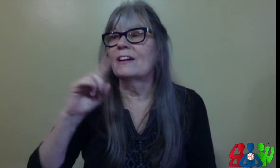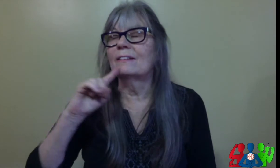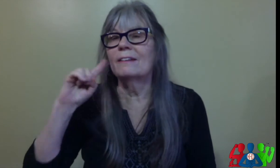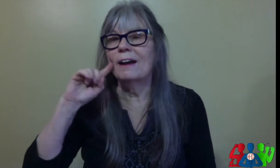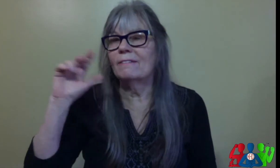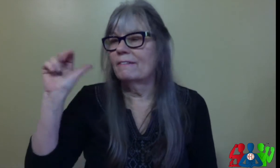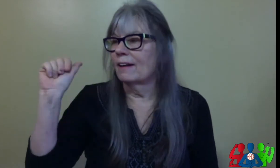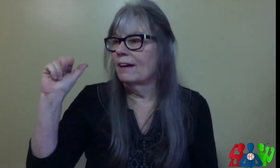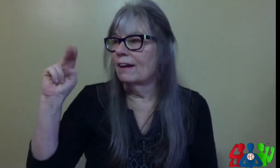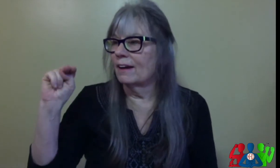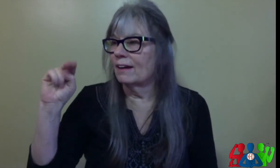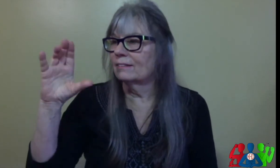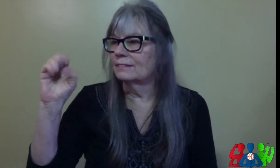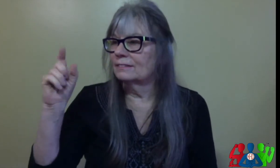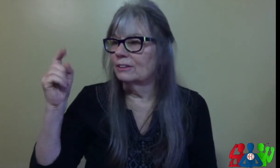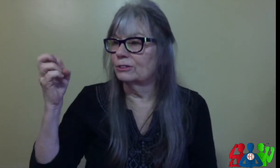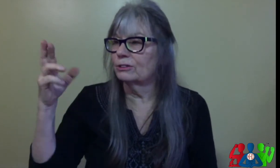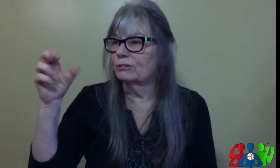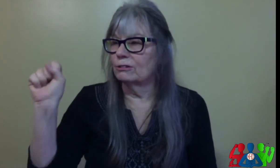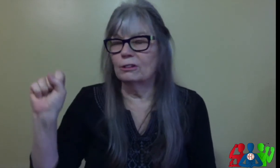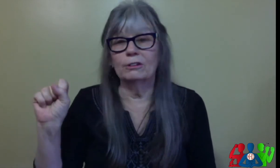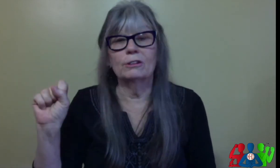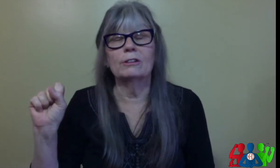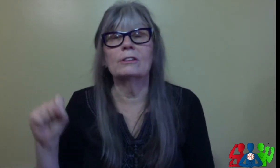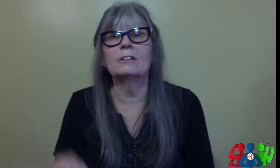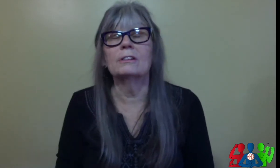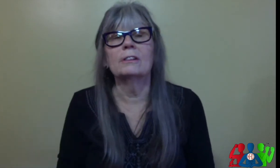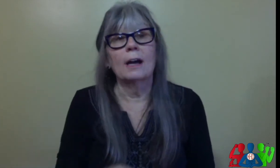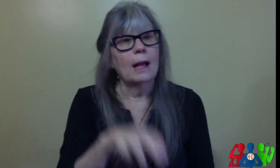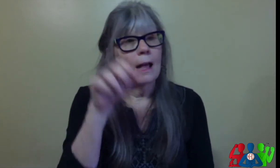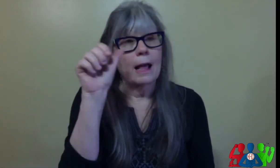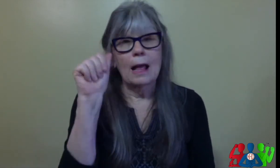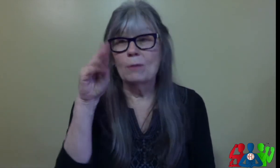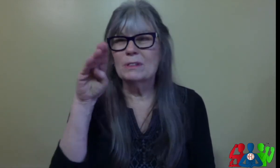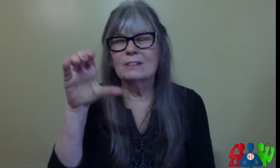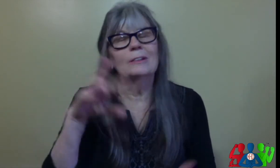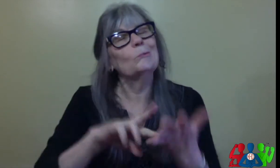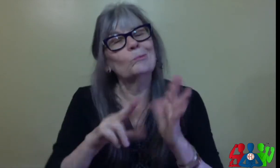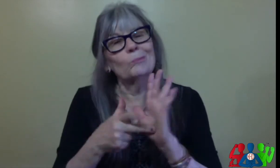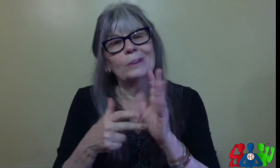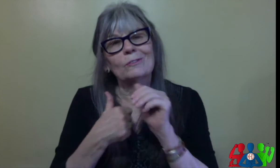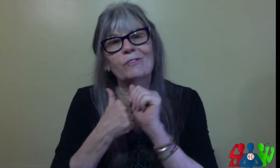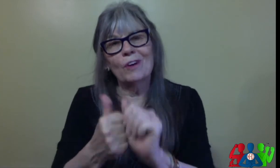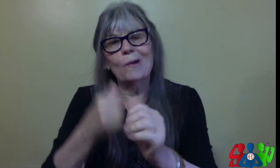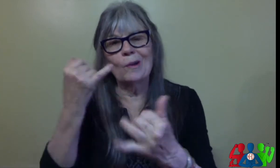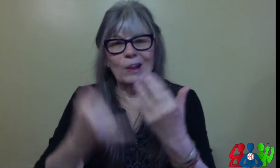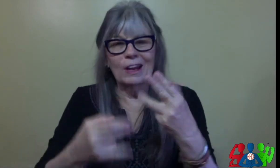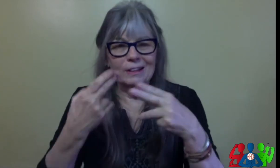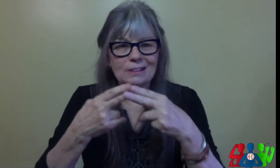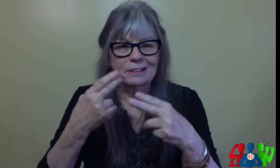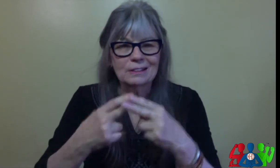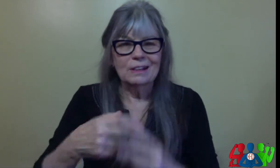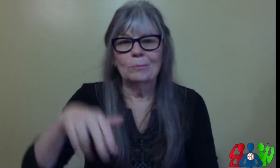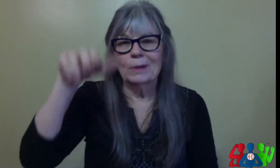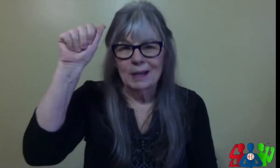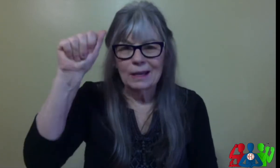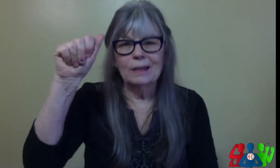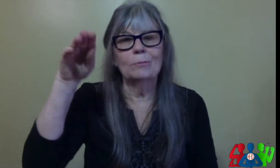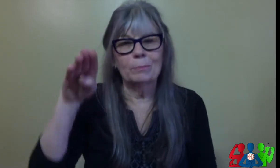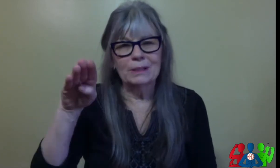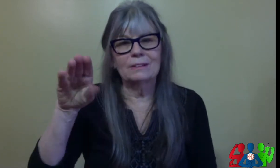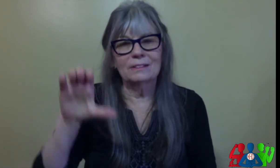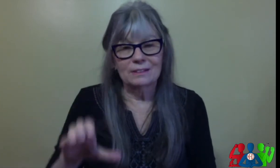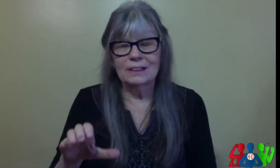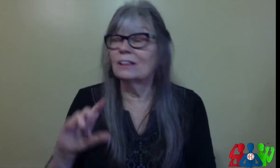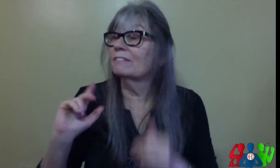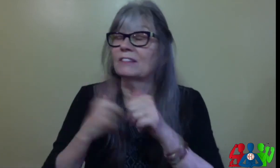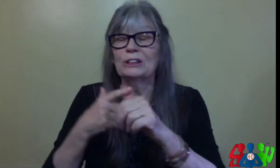The book is titled "ABC Portraits of Deaf Ancestors."